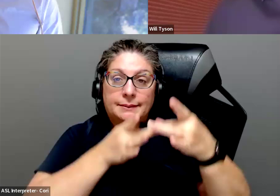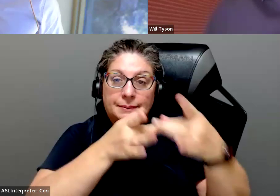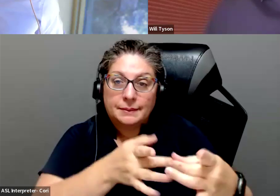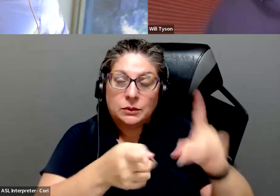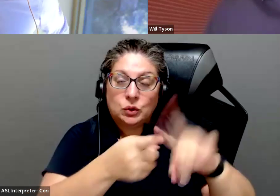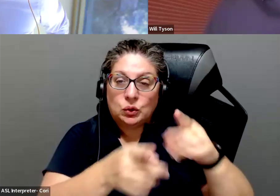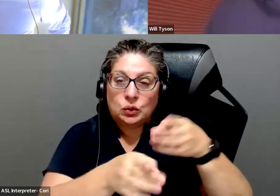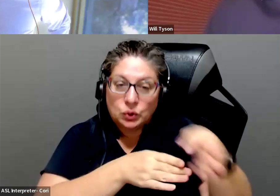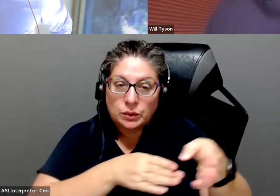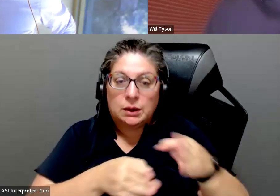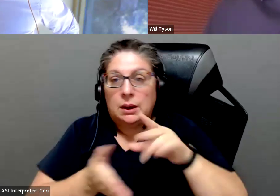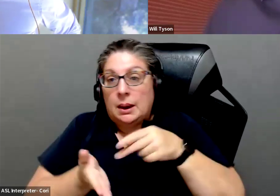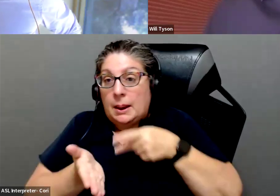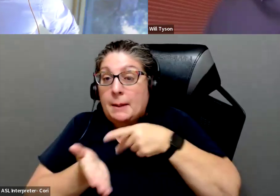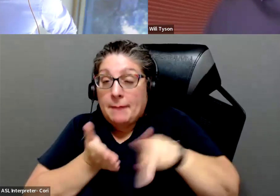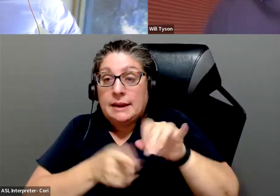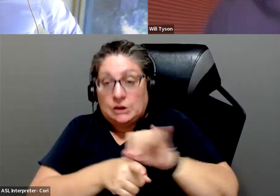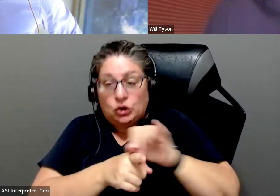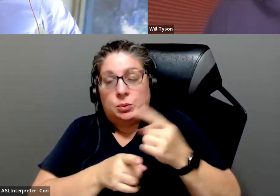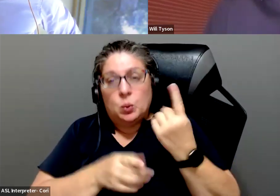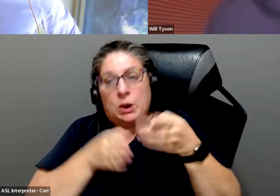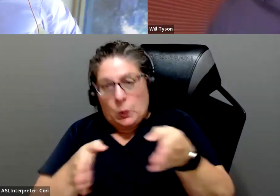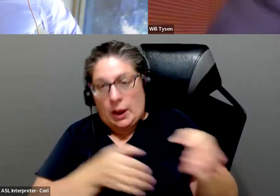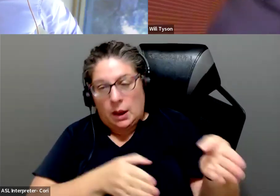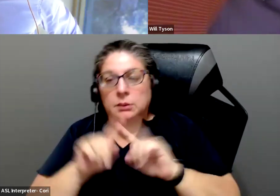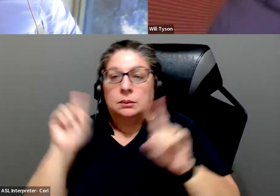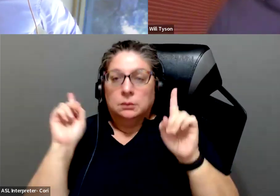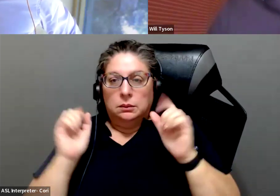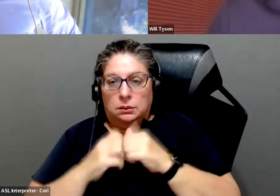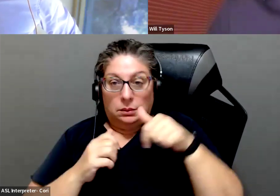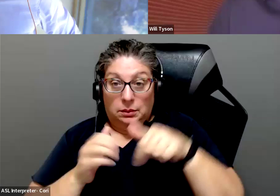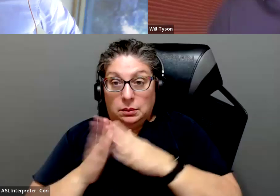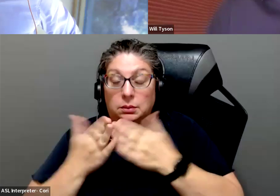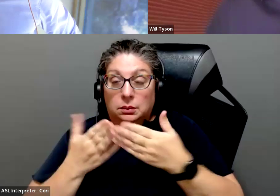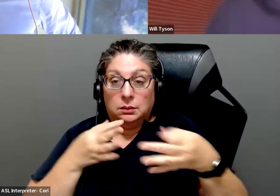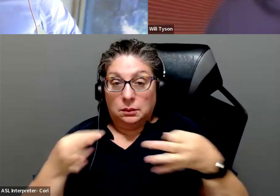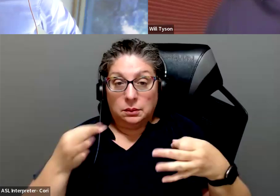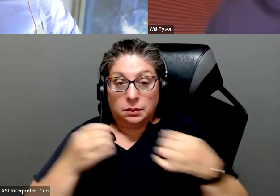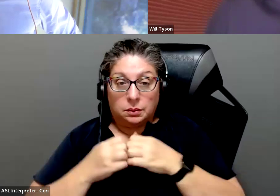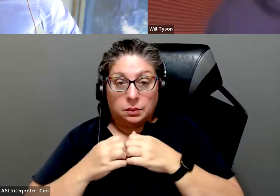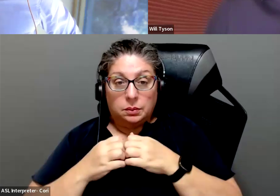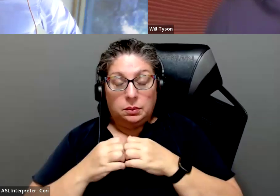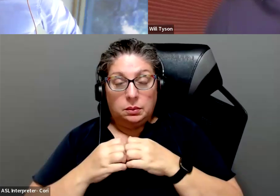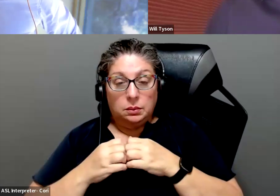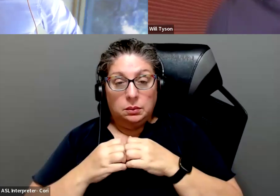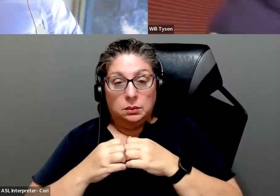Obviously paid internships is one way to do it. But this book talks about ways